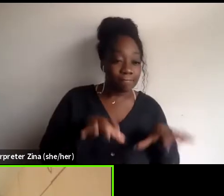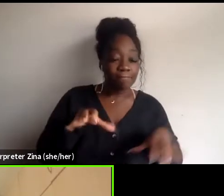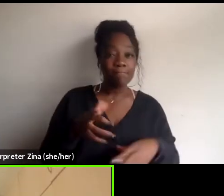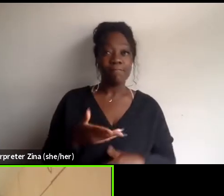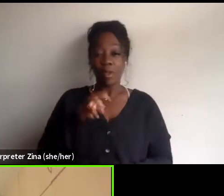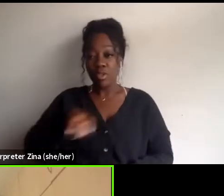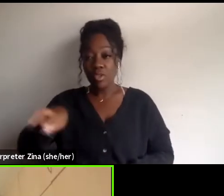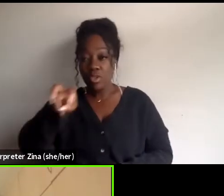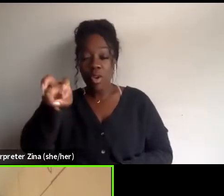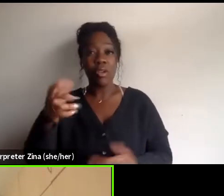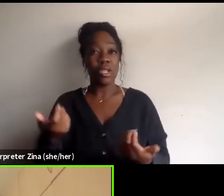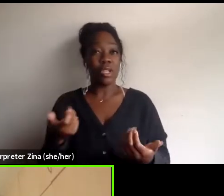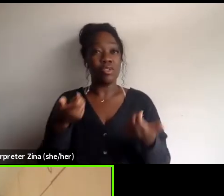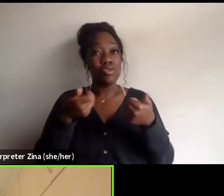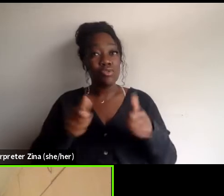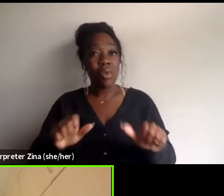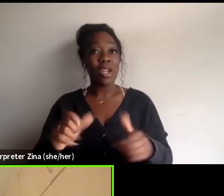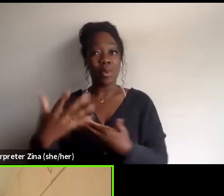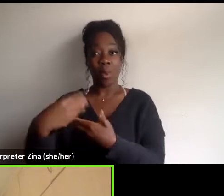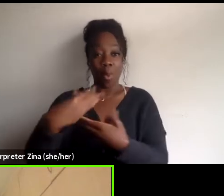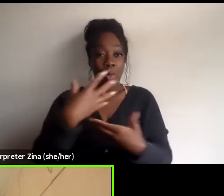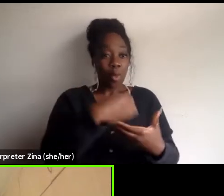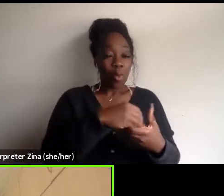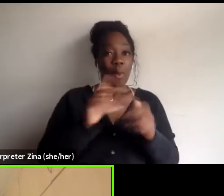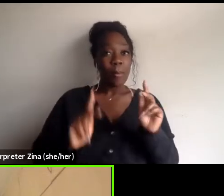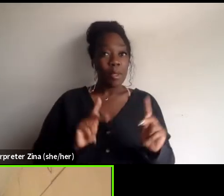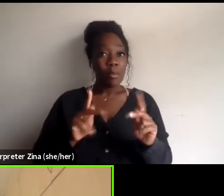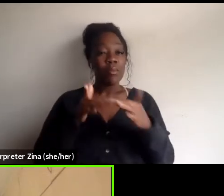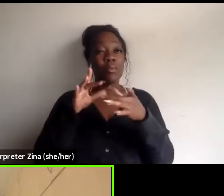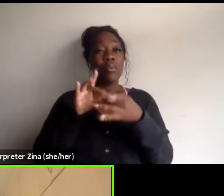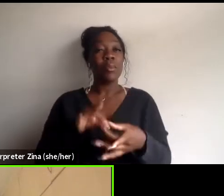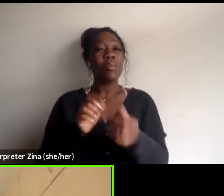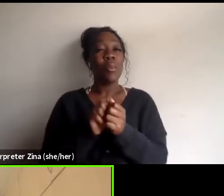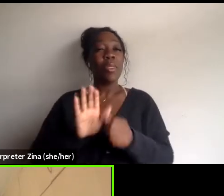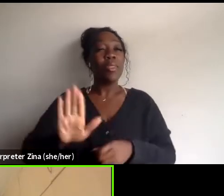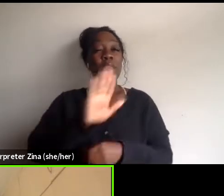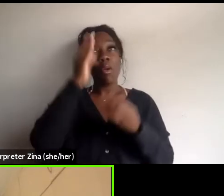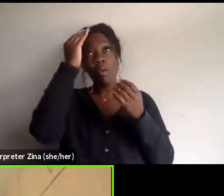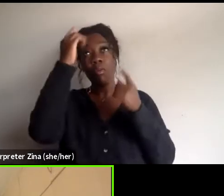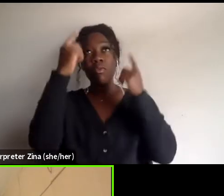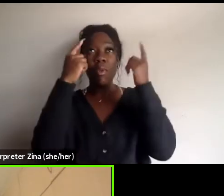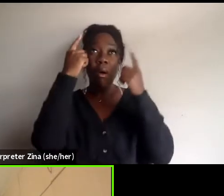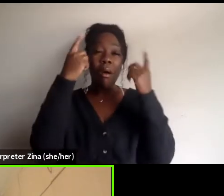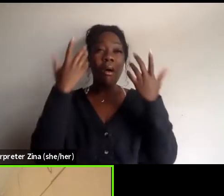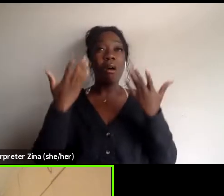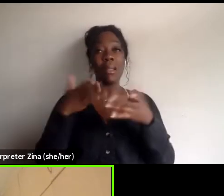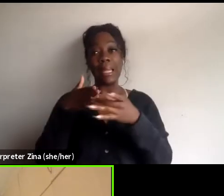in terms of their sort of thought leadership and how they continue their practice across the continent.